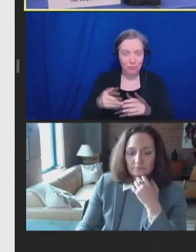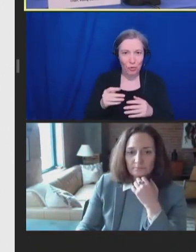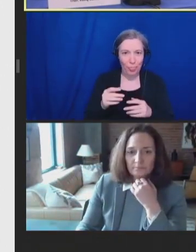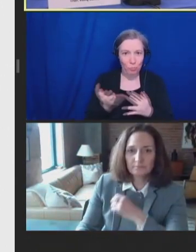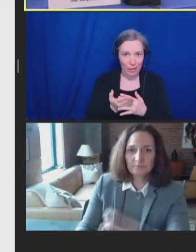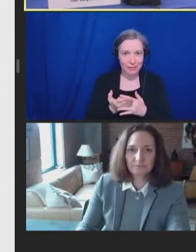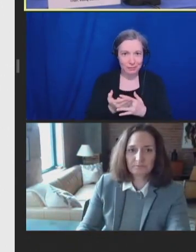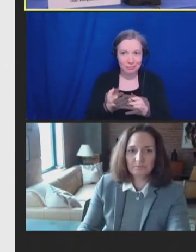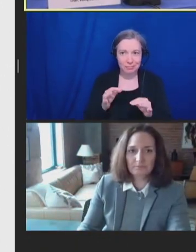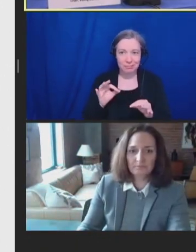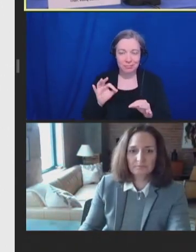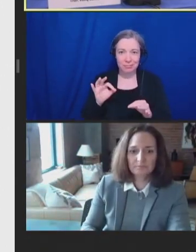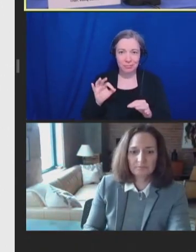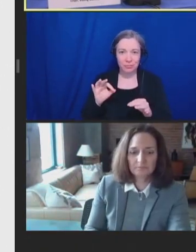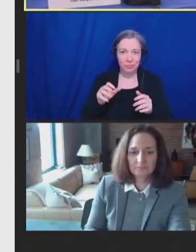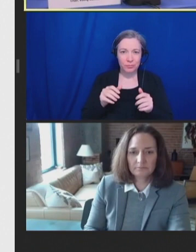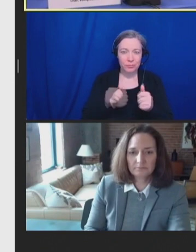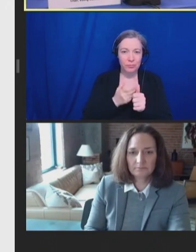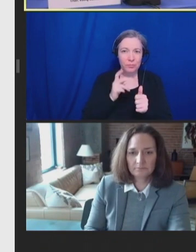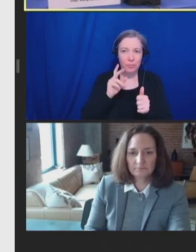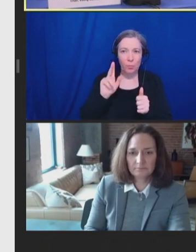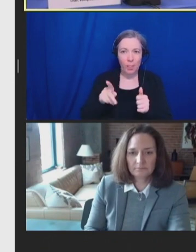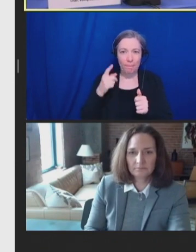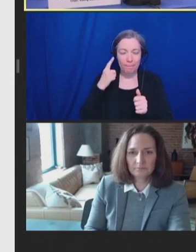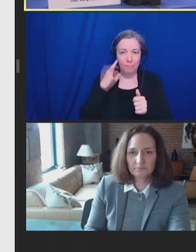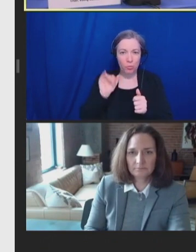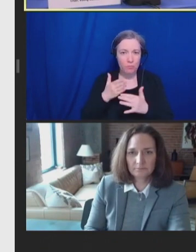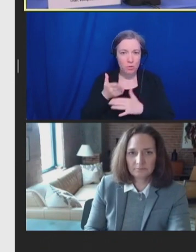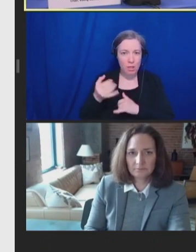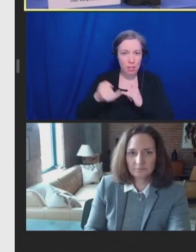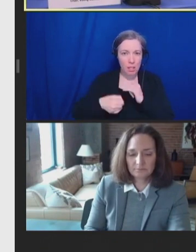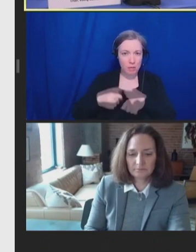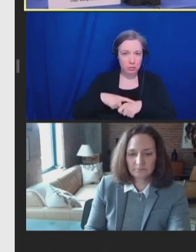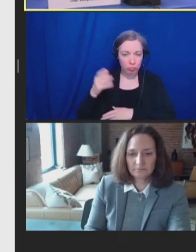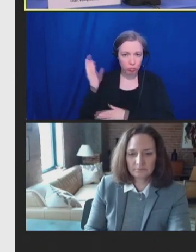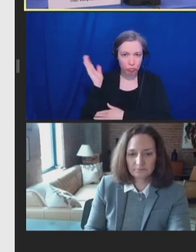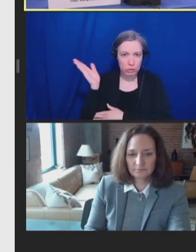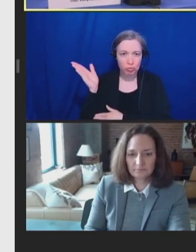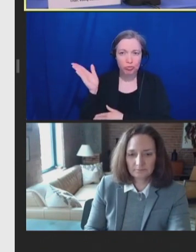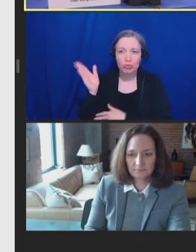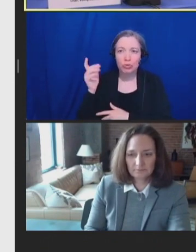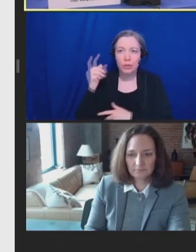presentations given at the last NVAC meeting on preventing respiratory syncytial virus infection,